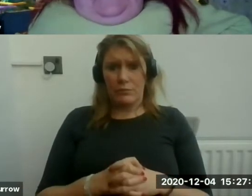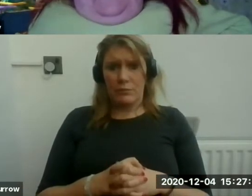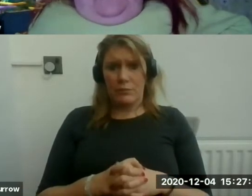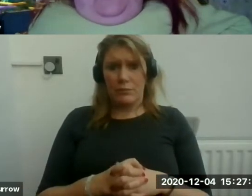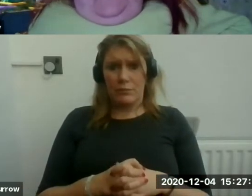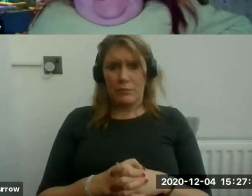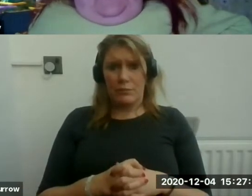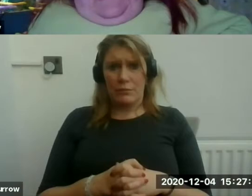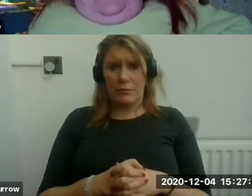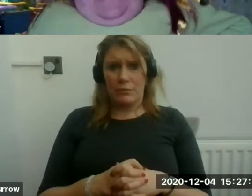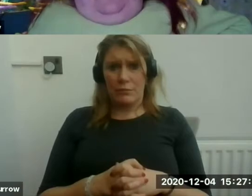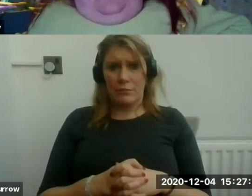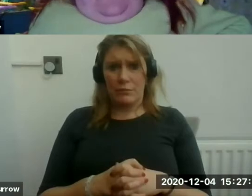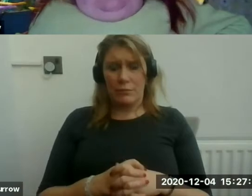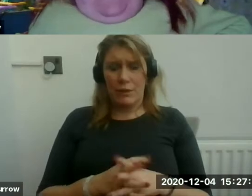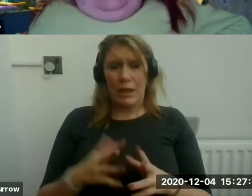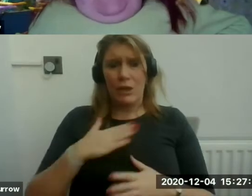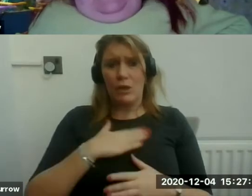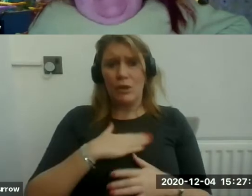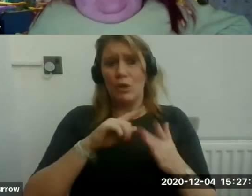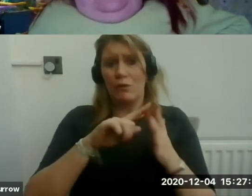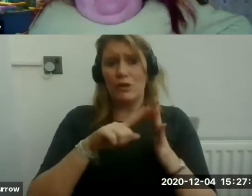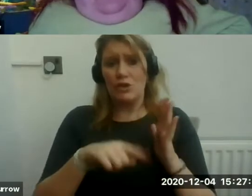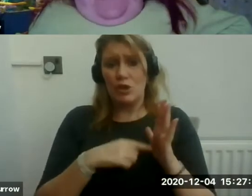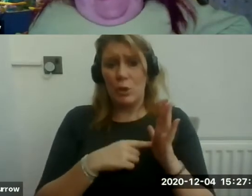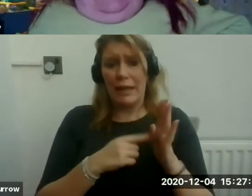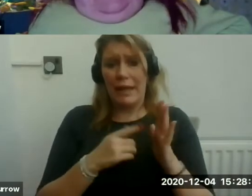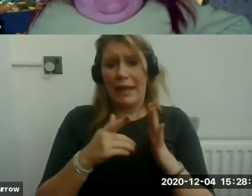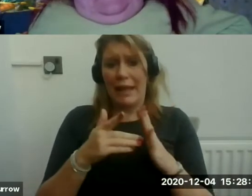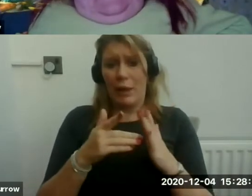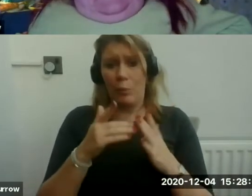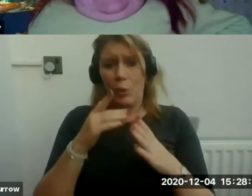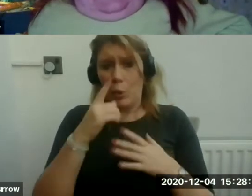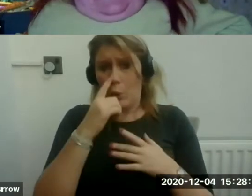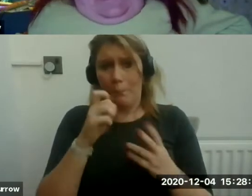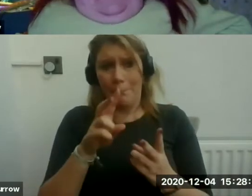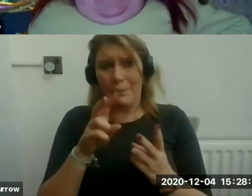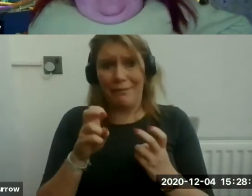and out I'm afraid. I look like I'm